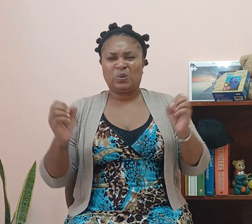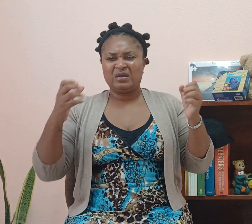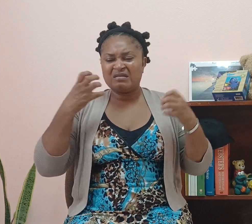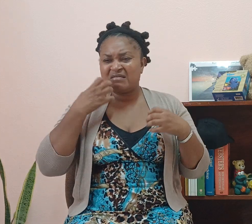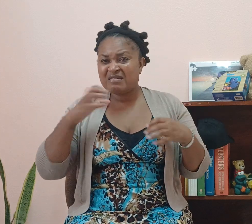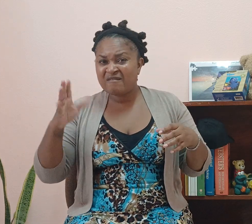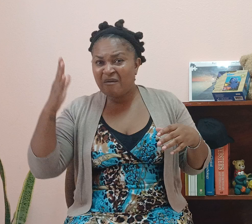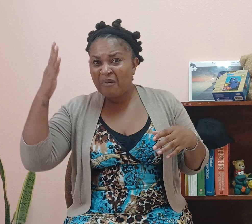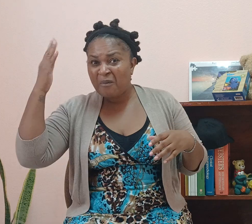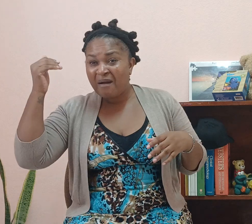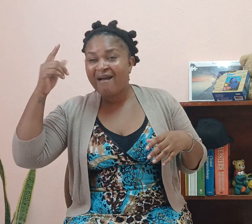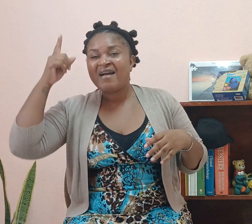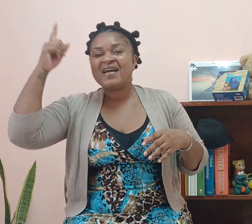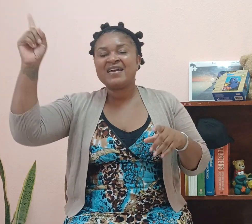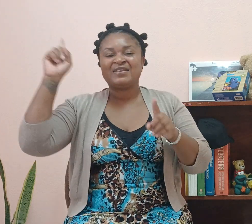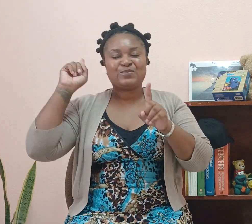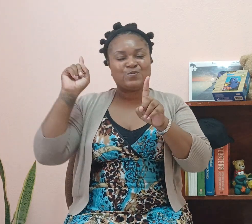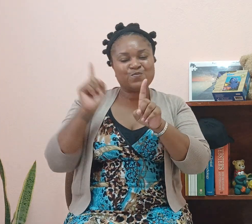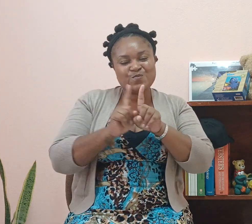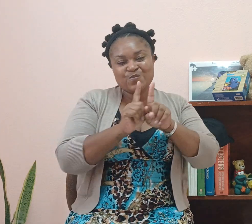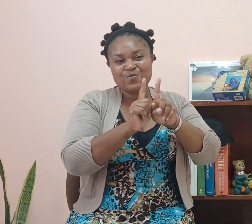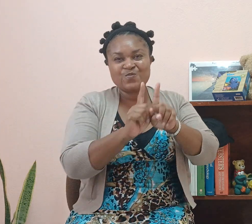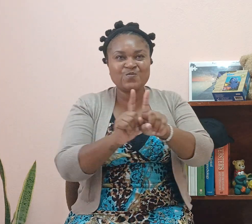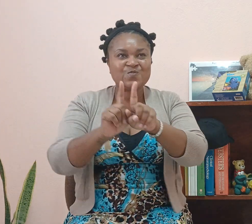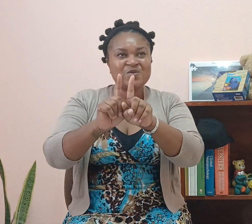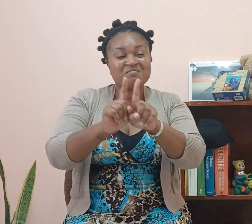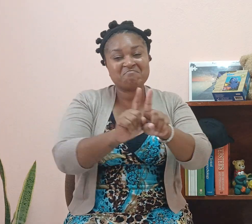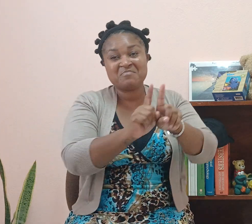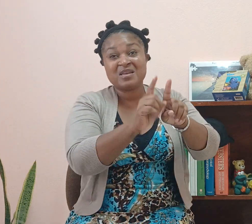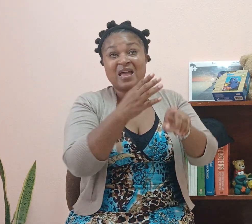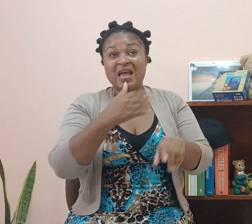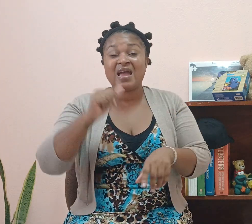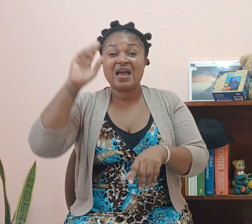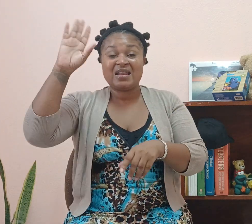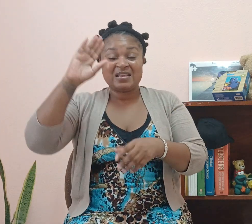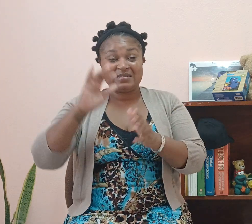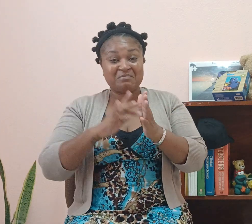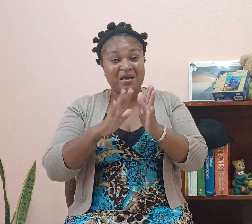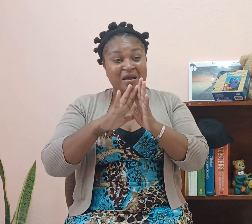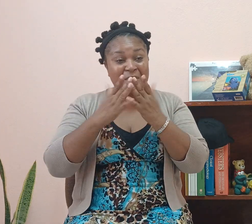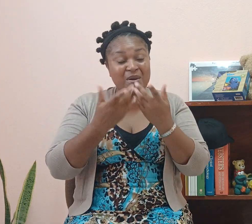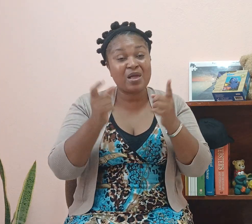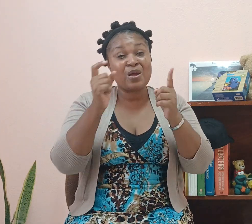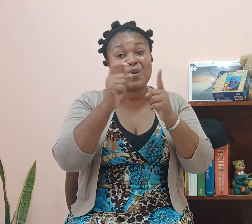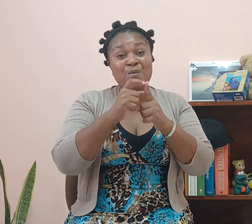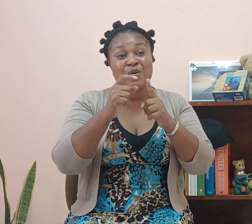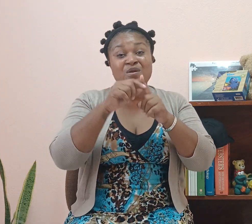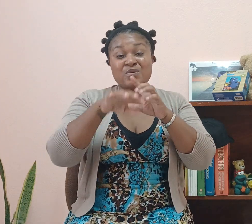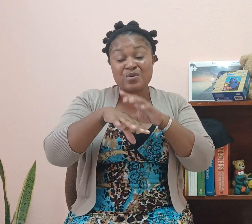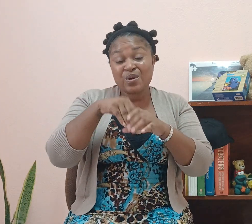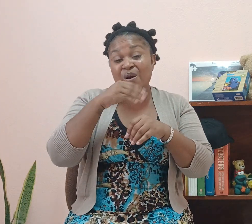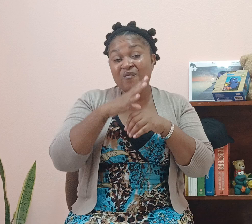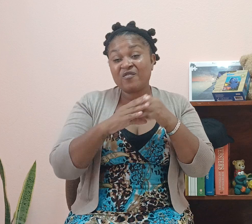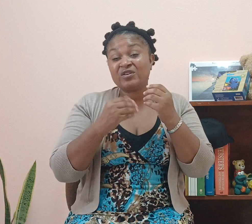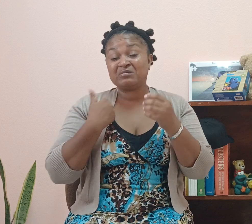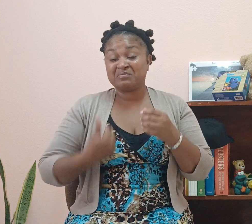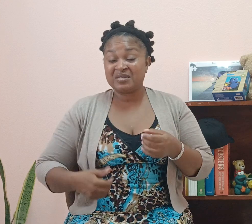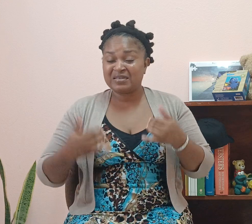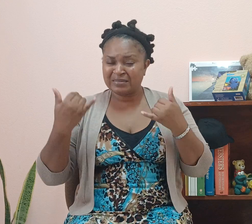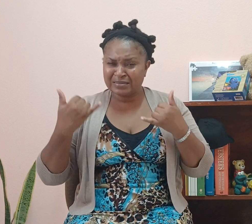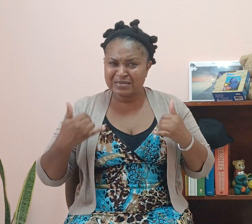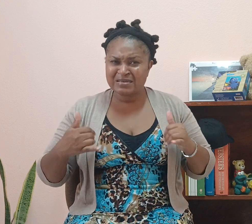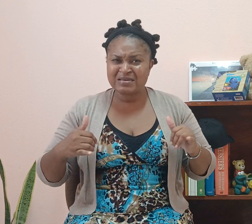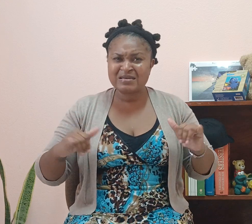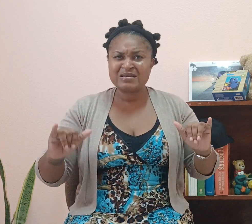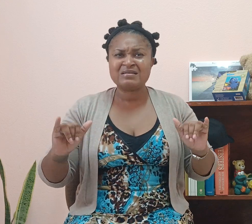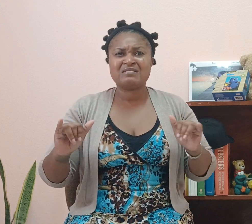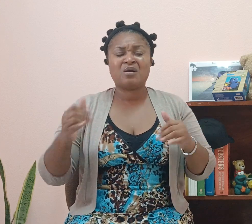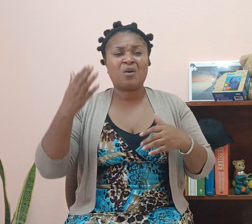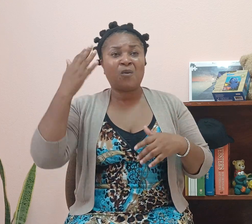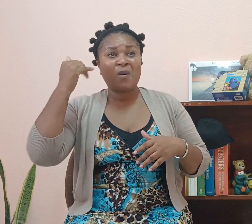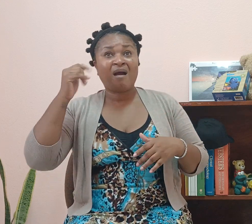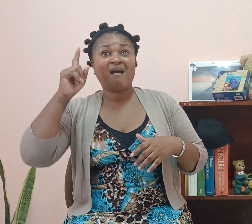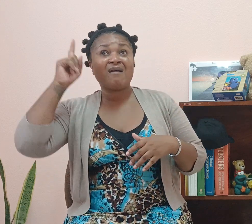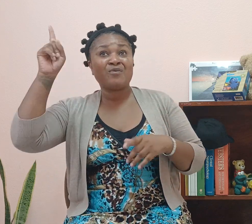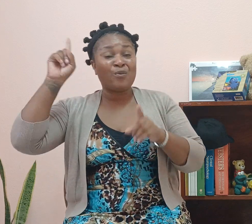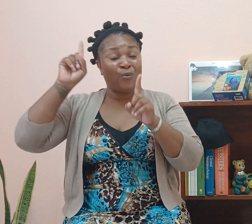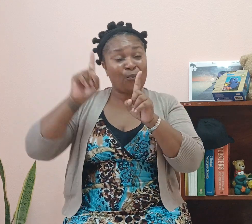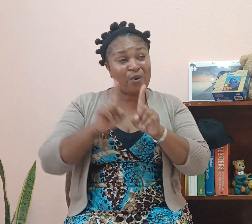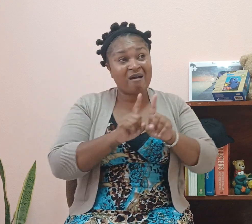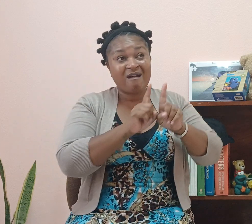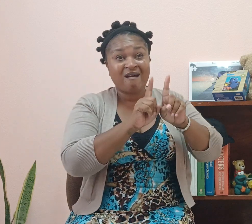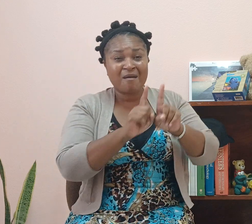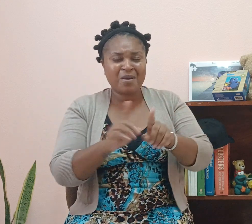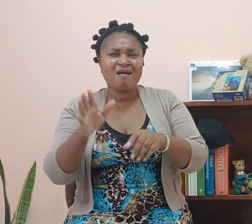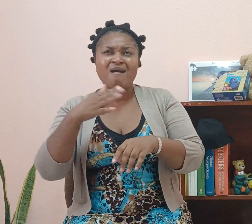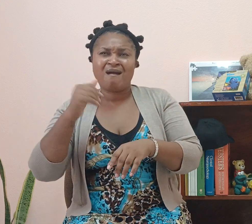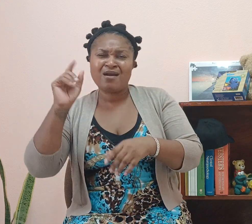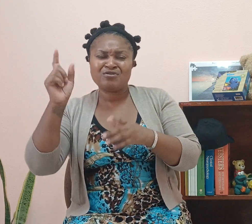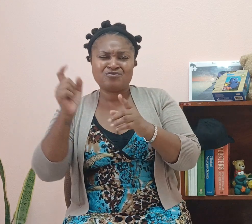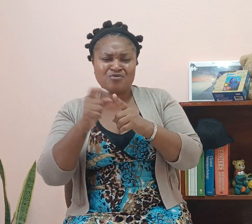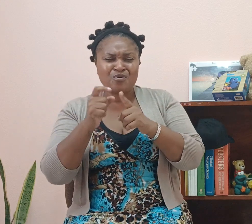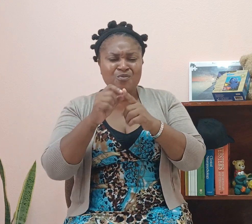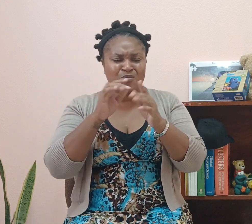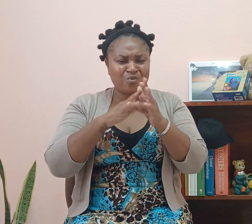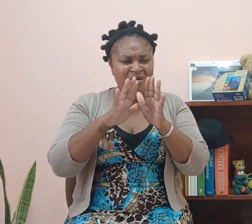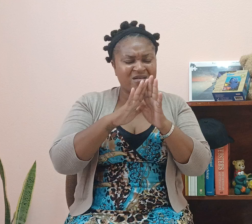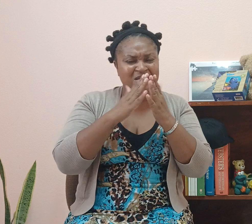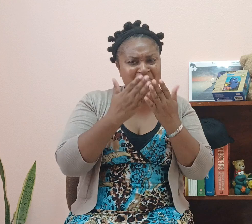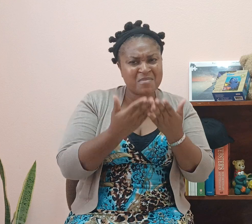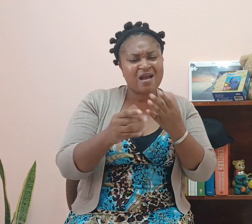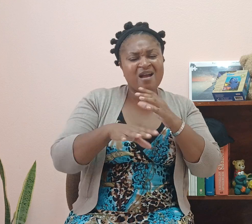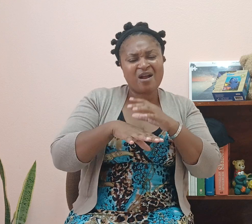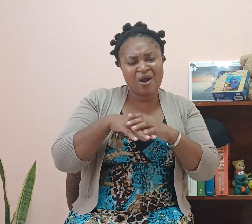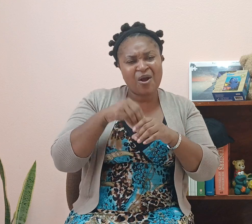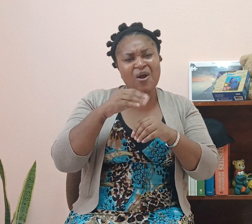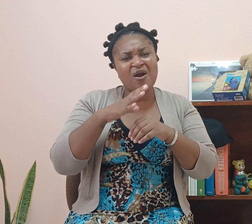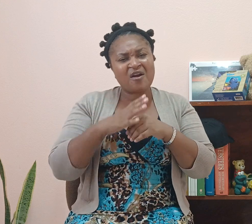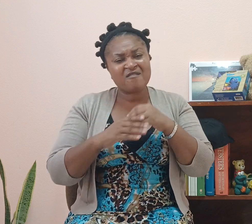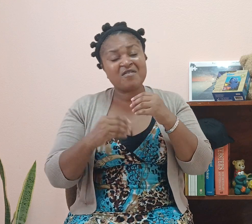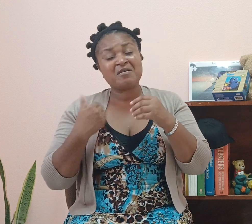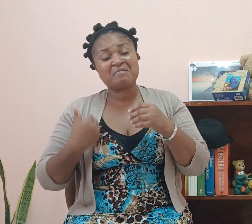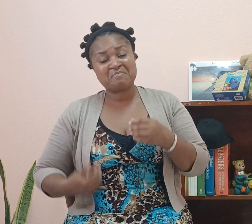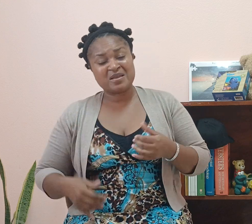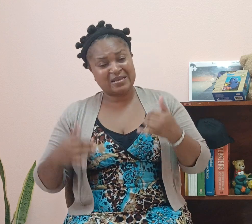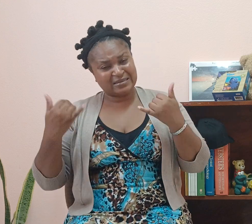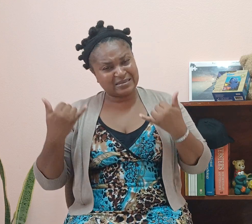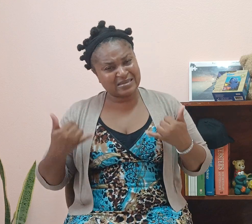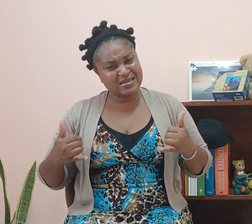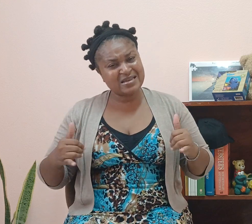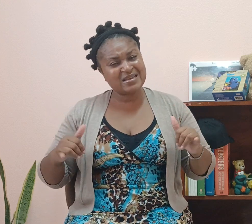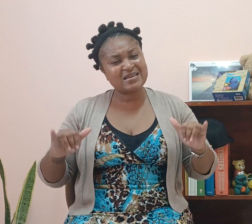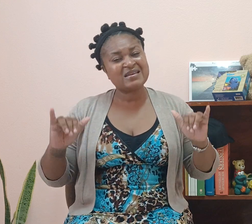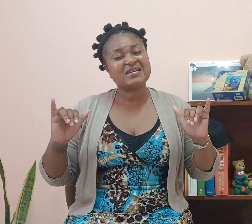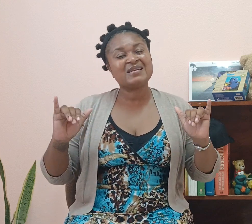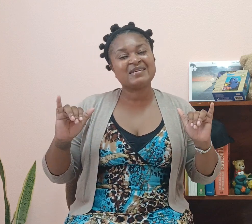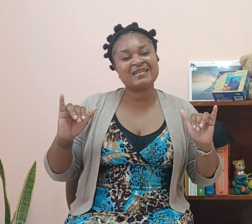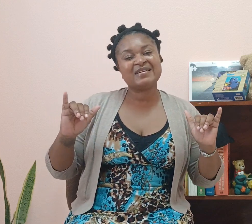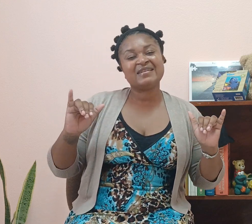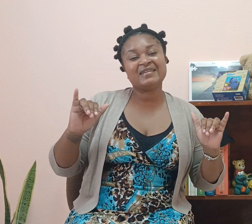For Thou art with me; and Thy rod And staff me comfort still.